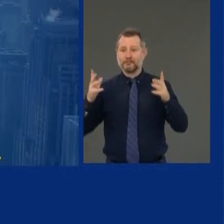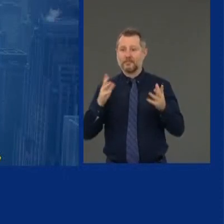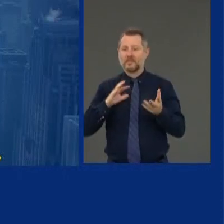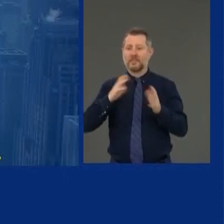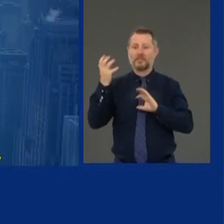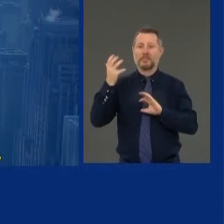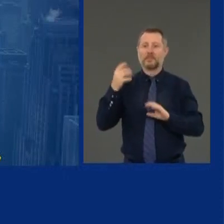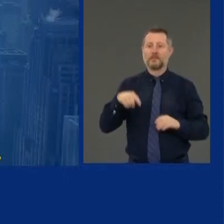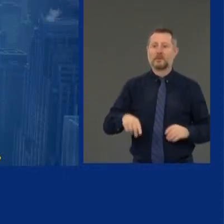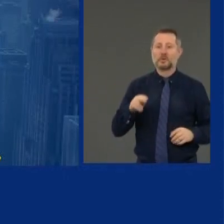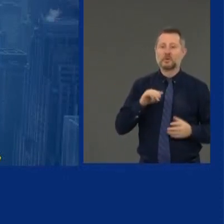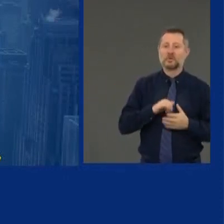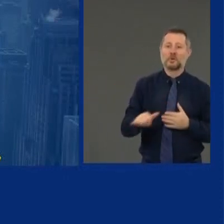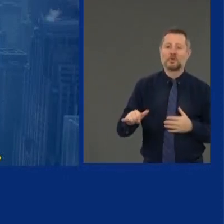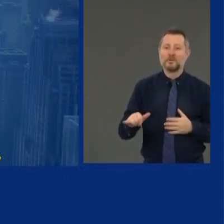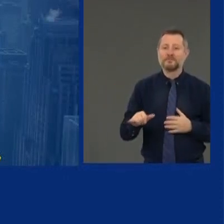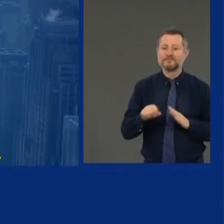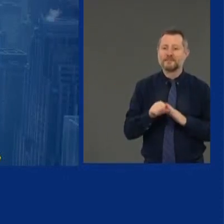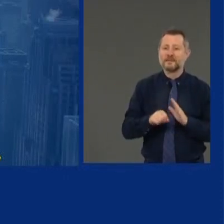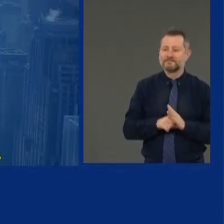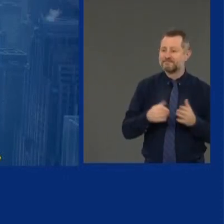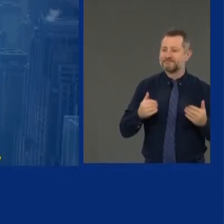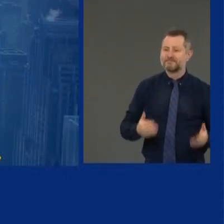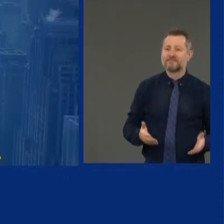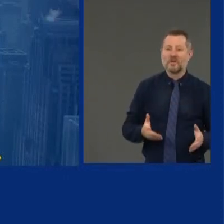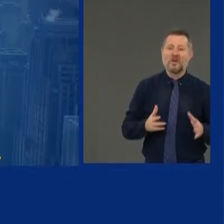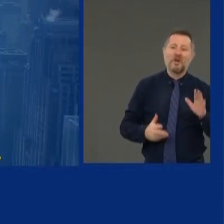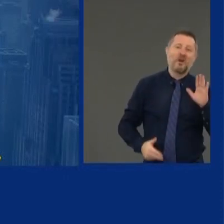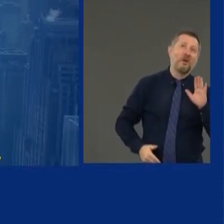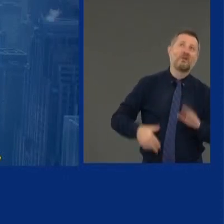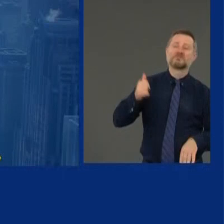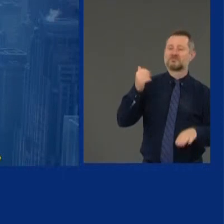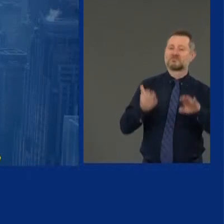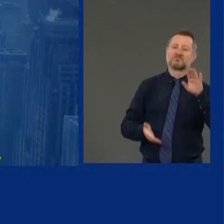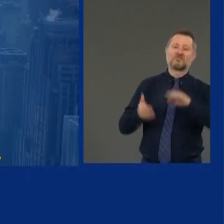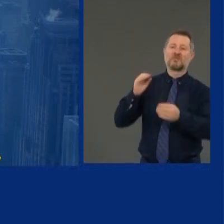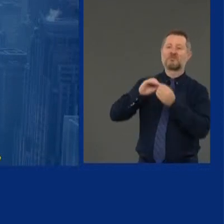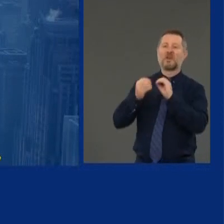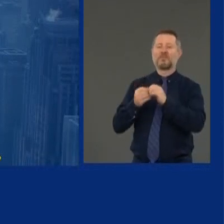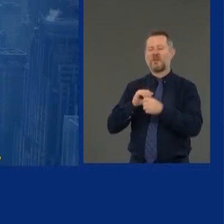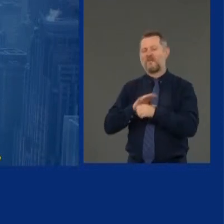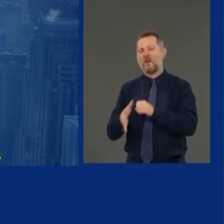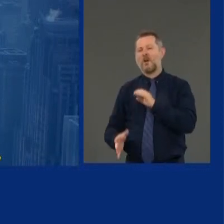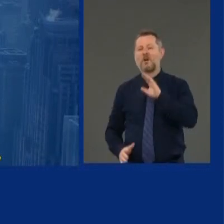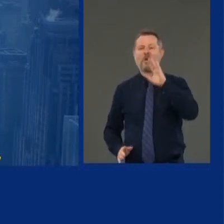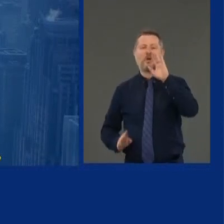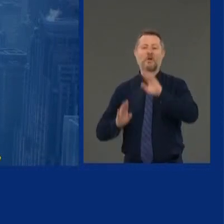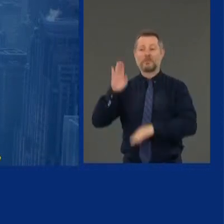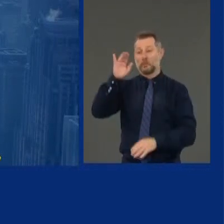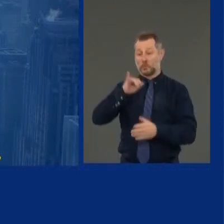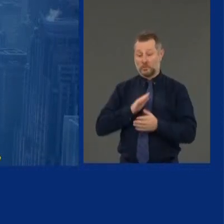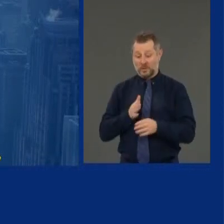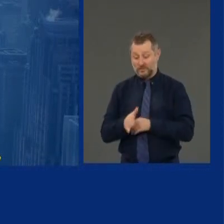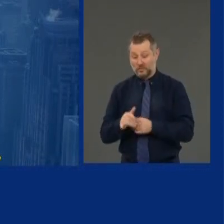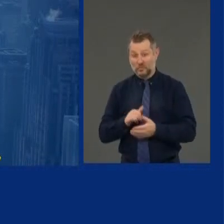THAT'S HOW THE CRISIS WAS E CREATED IN NEW YORK. THAT'S WHY NEW YORK HAD THE HIGH